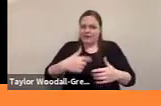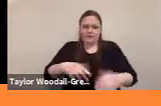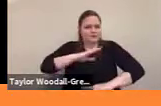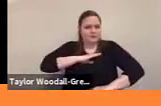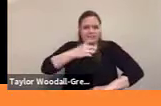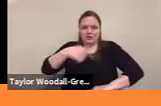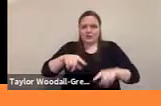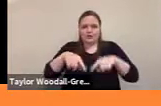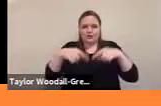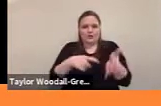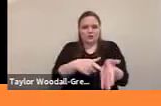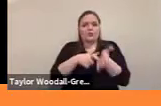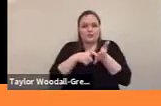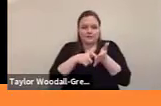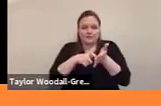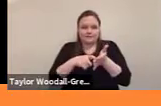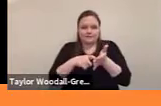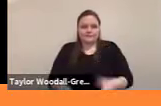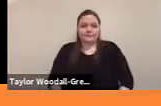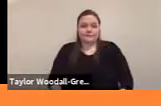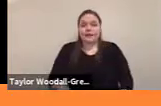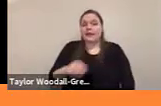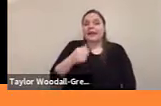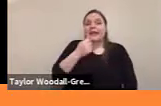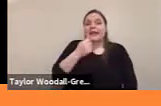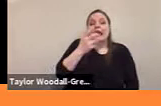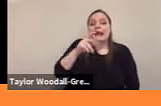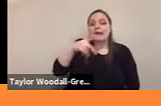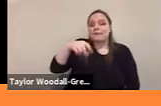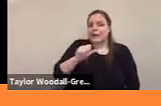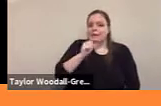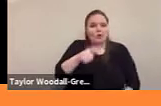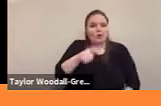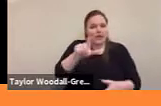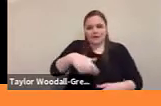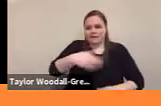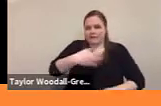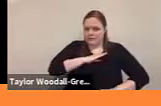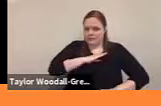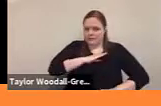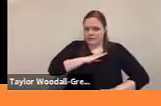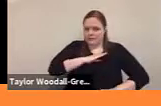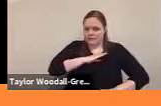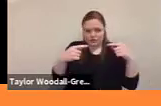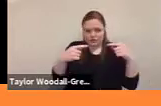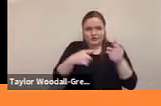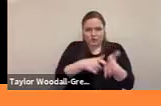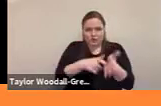Heat maps don't have to meet contrast requirements. Heat maps have to use low contrast colors so that